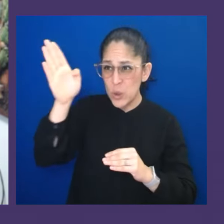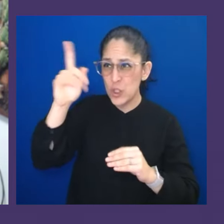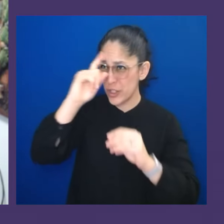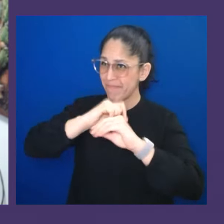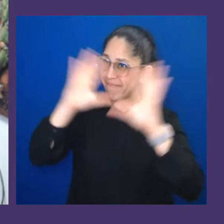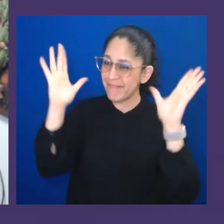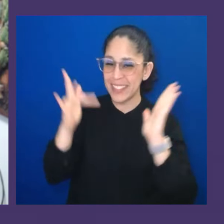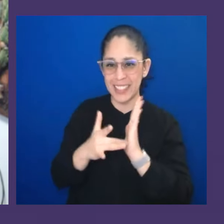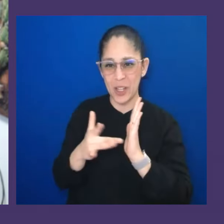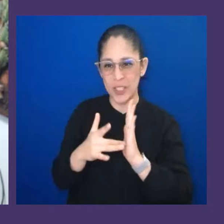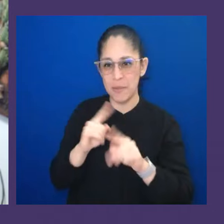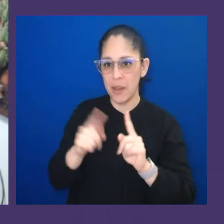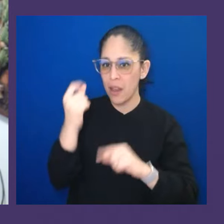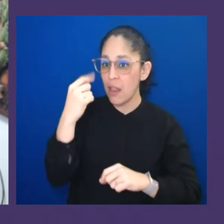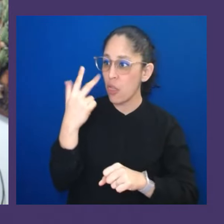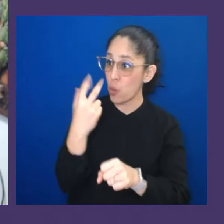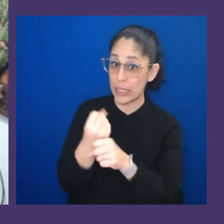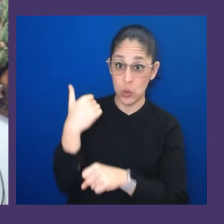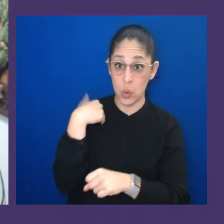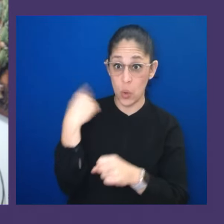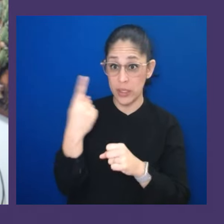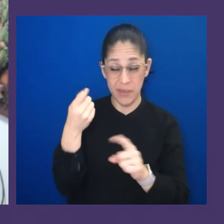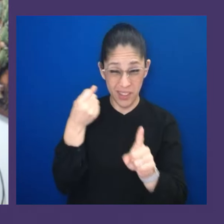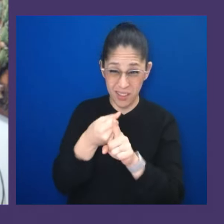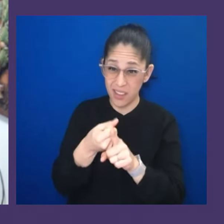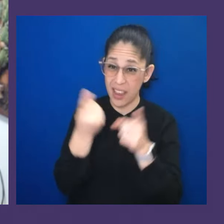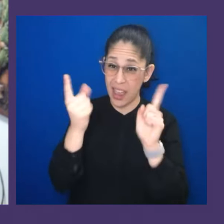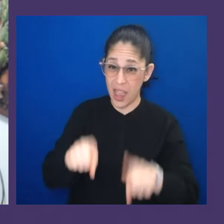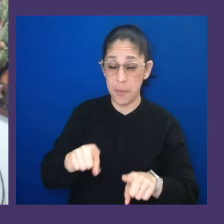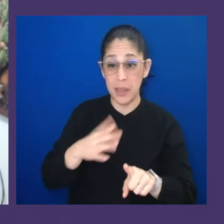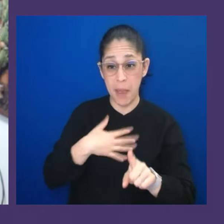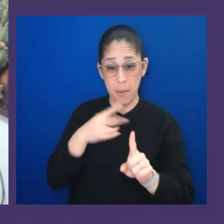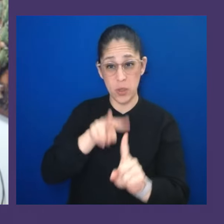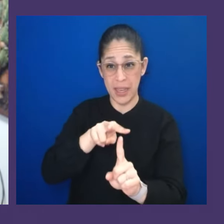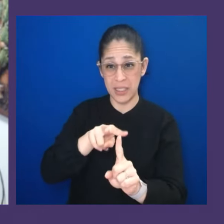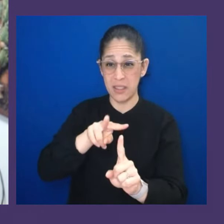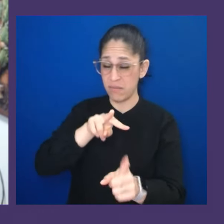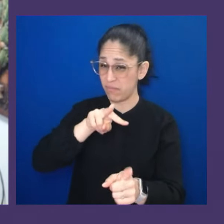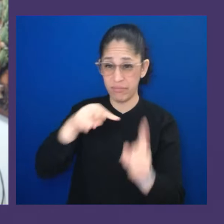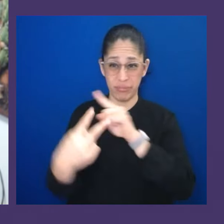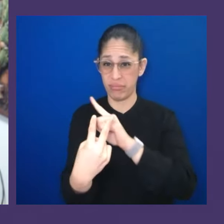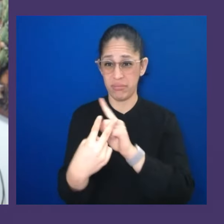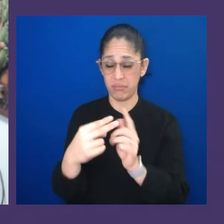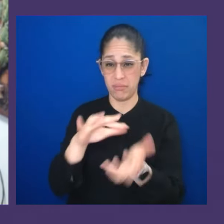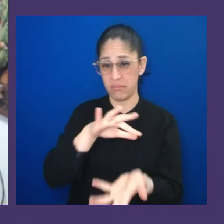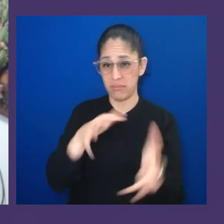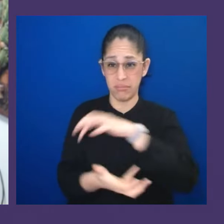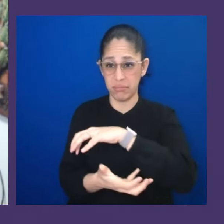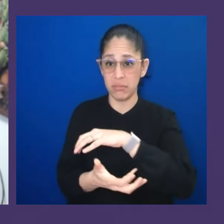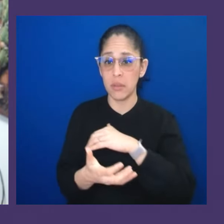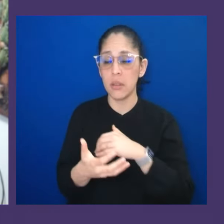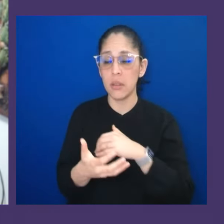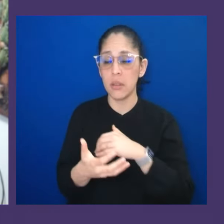something happened to me that really changed my whole perspective on what I do. I had a traumatic brain injury